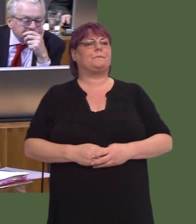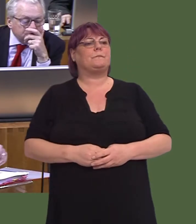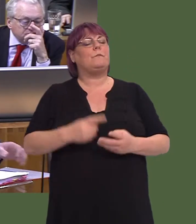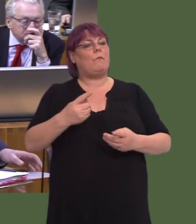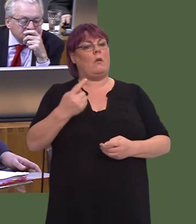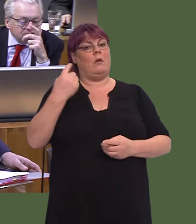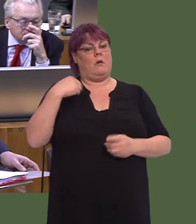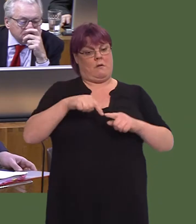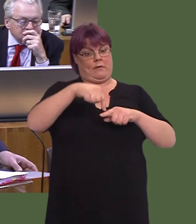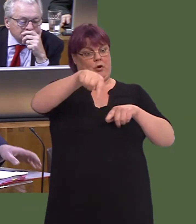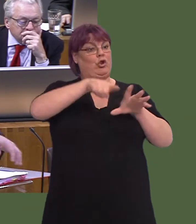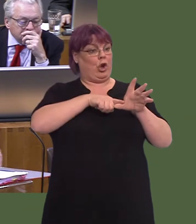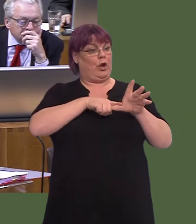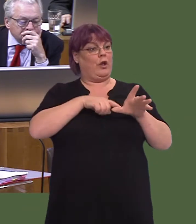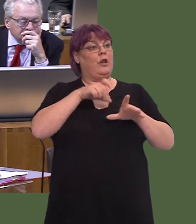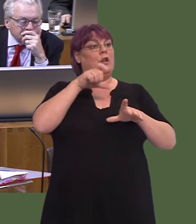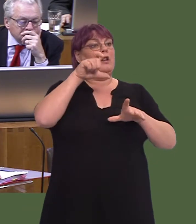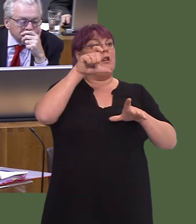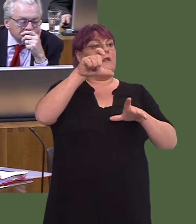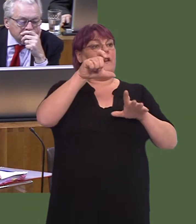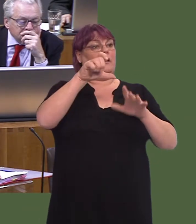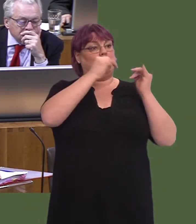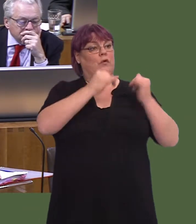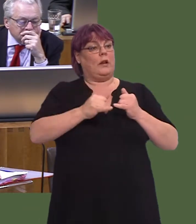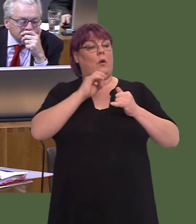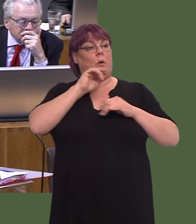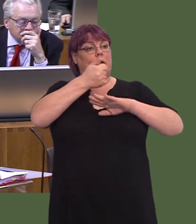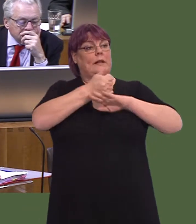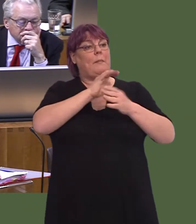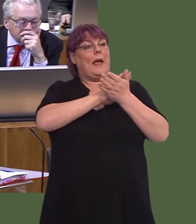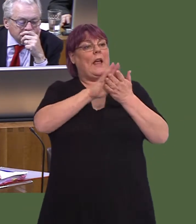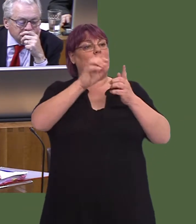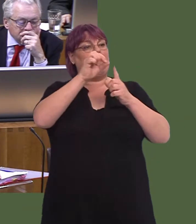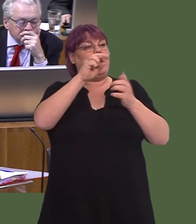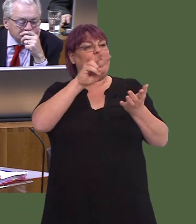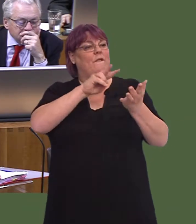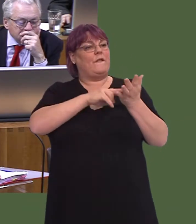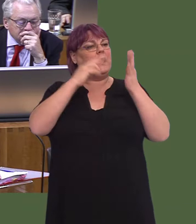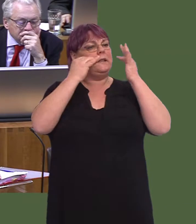Wales will be introducing human papilloma virus testing, and that represents a completely new approach to cervical screening.